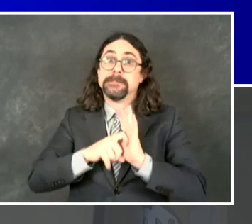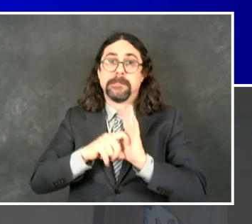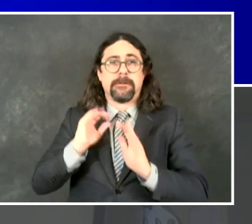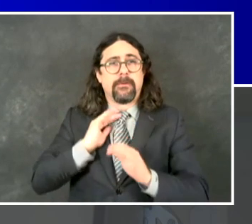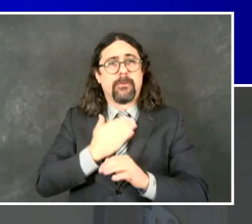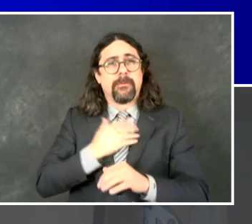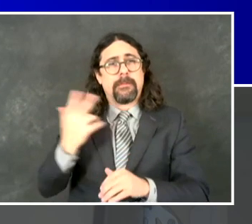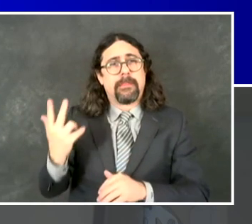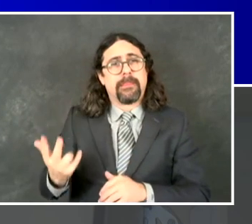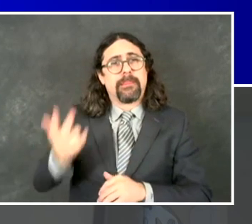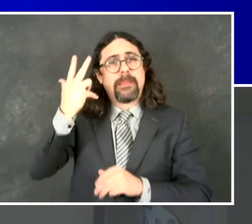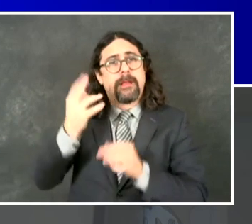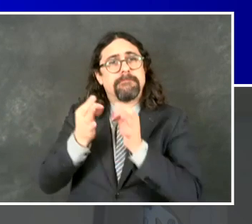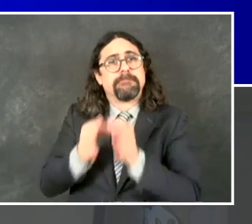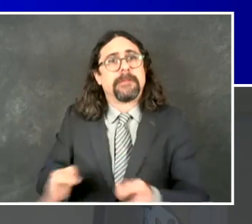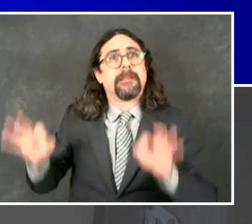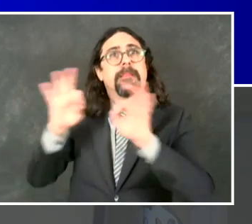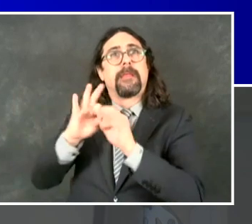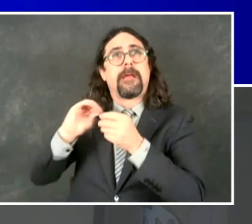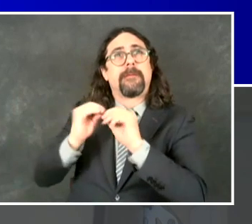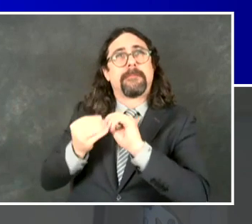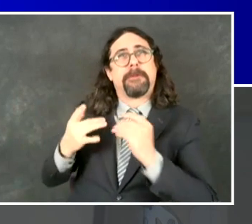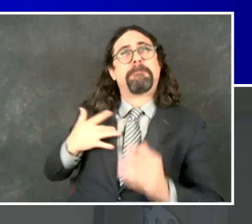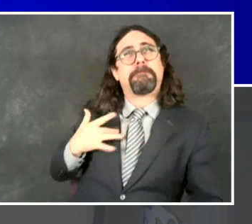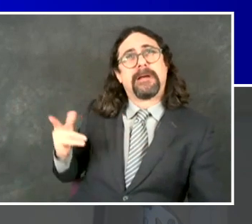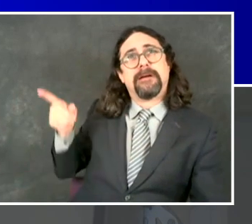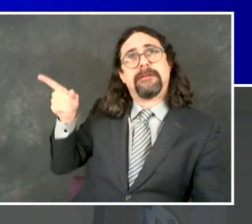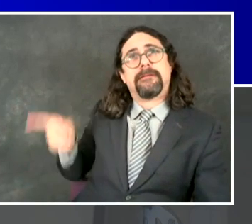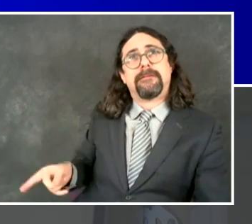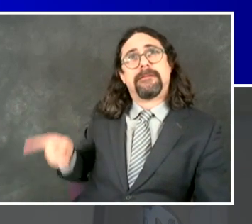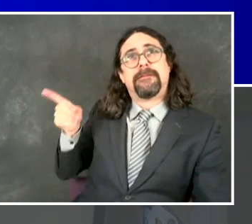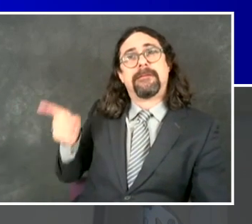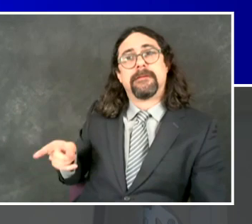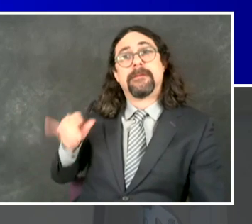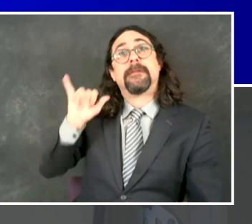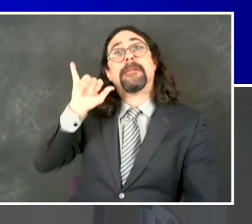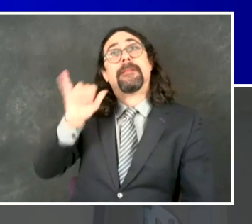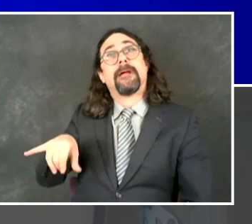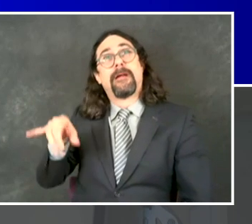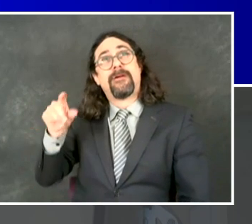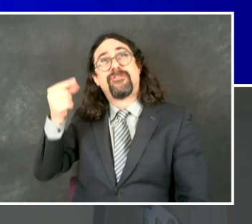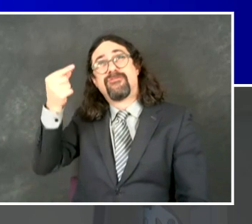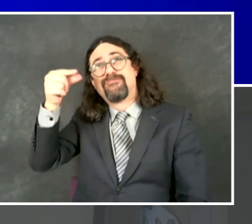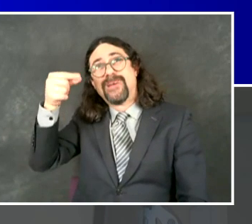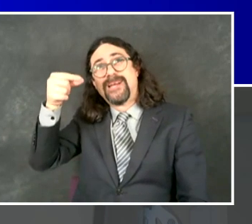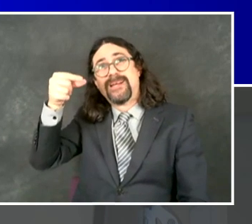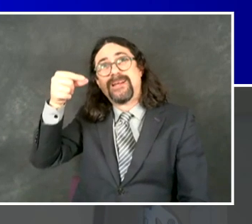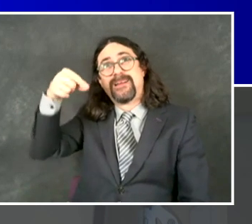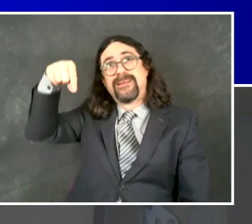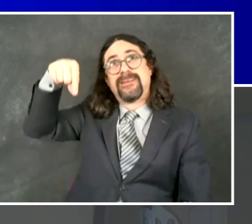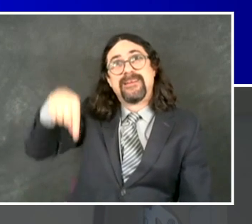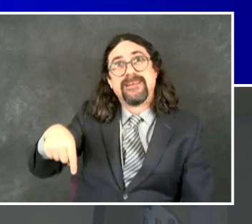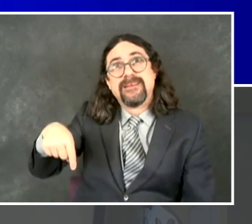INTO PLAY THAT WE DO IT RGIHT AND IT MAY NOT BE A PERFECT STRAIGHT LINE BUT IT WI LL BE REGULAR, CSIONSTENT